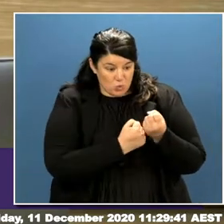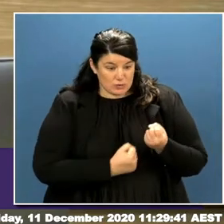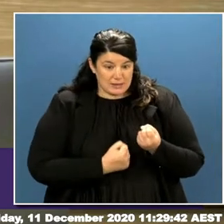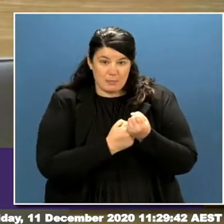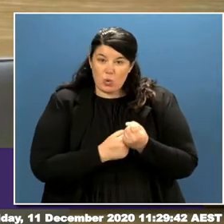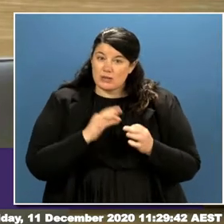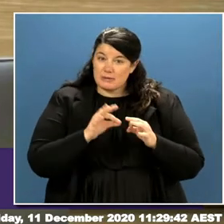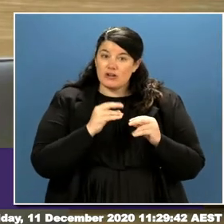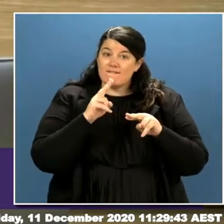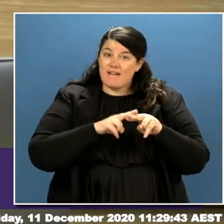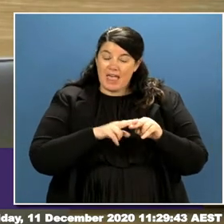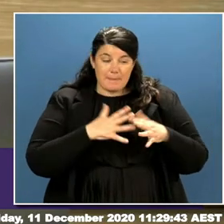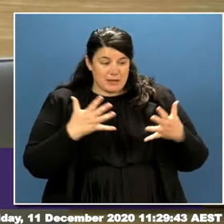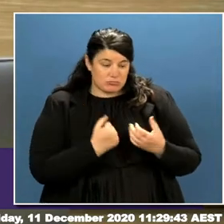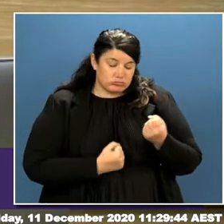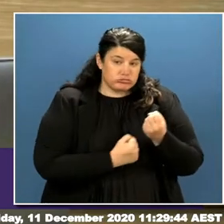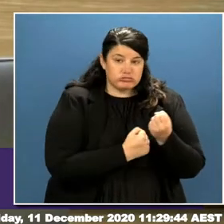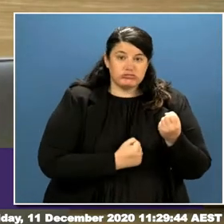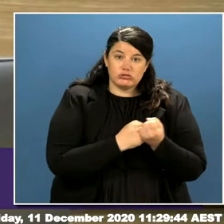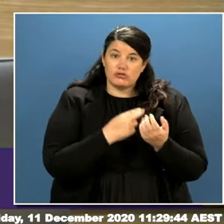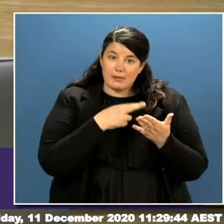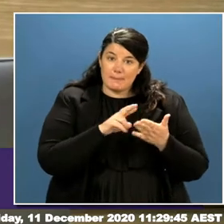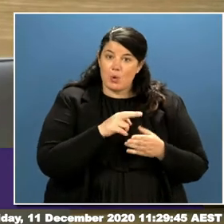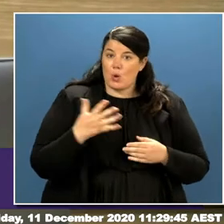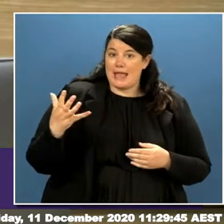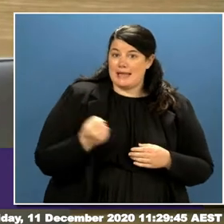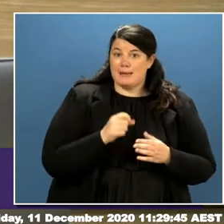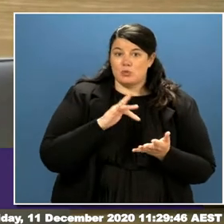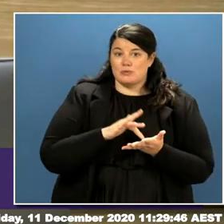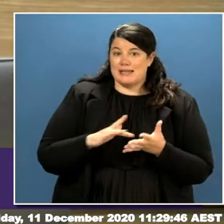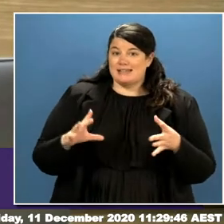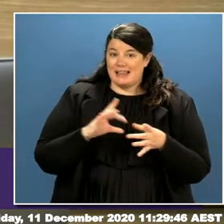father, in reporting Rohan's income to Centrelink every